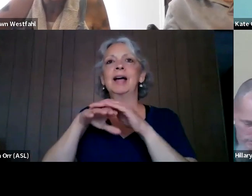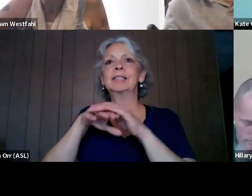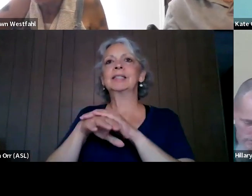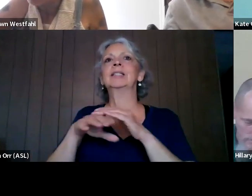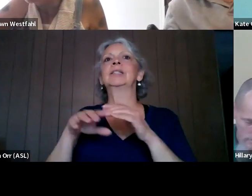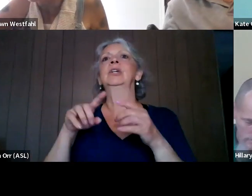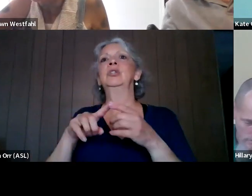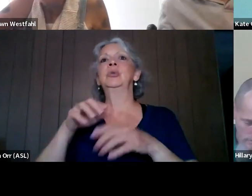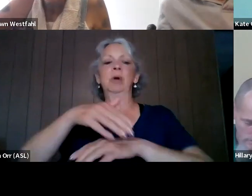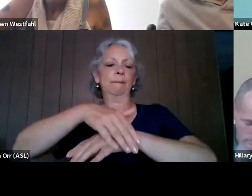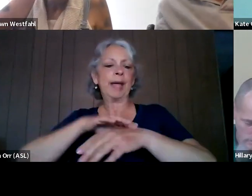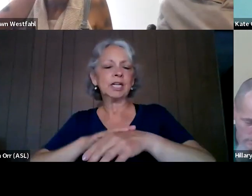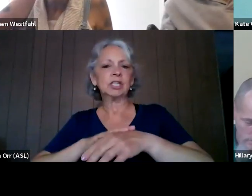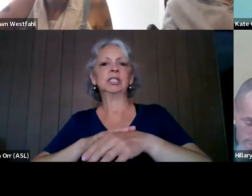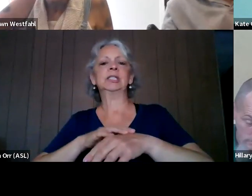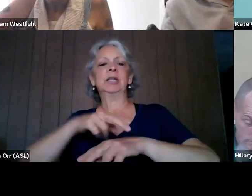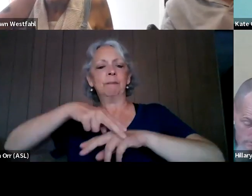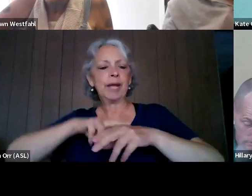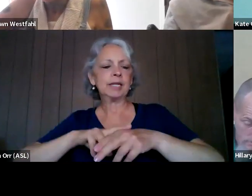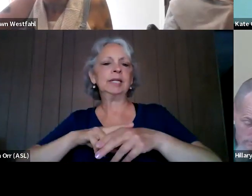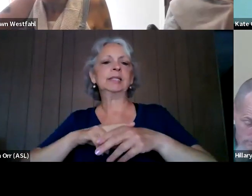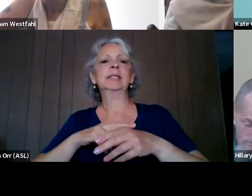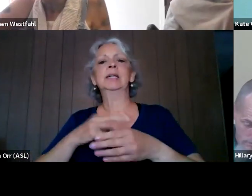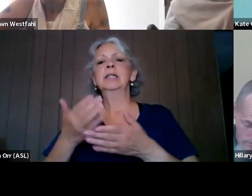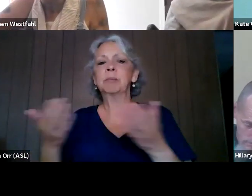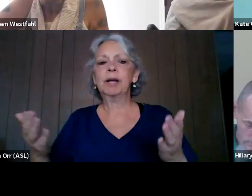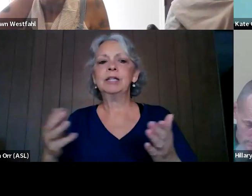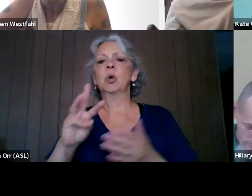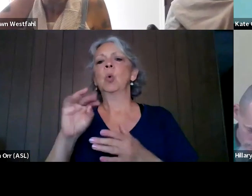we need supplies, we need wound care, we need syringes,